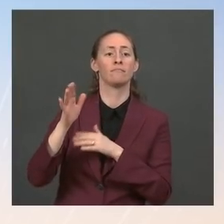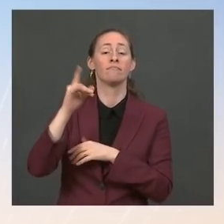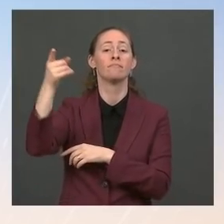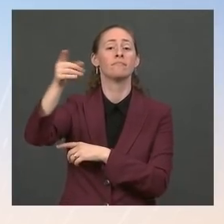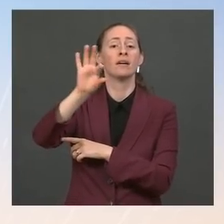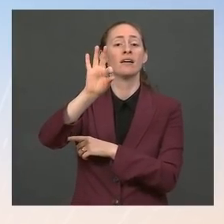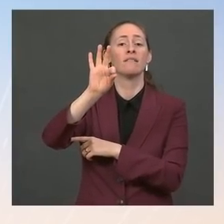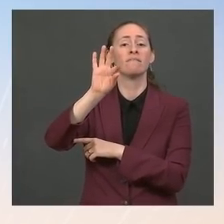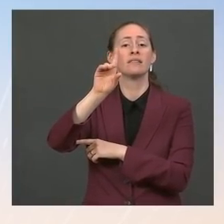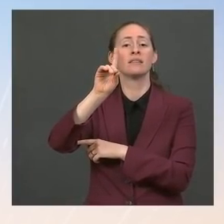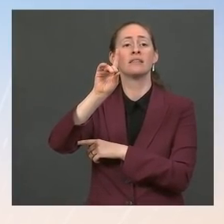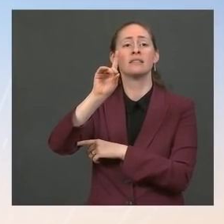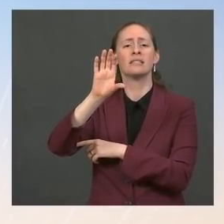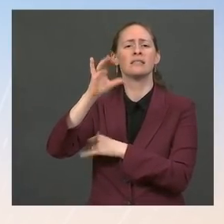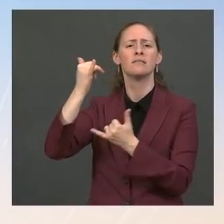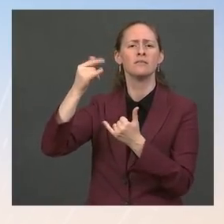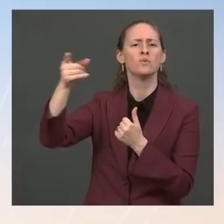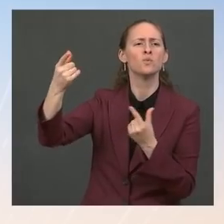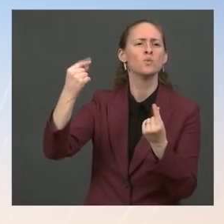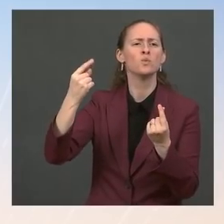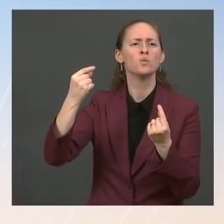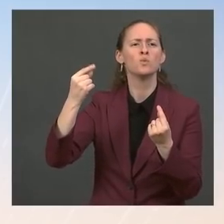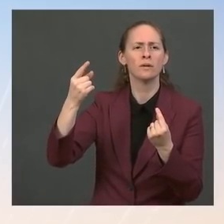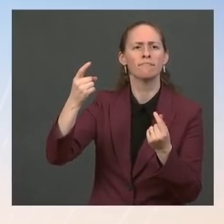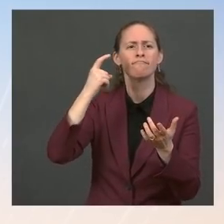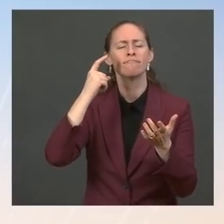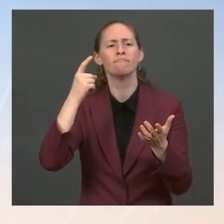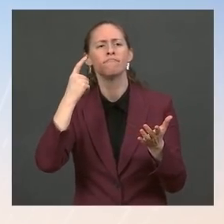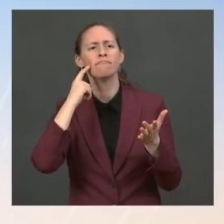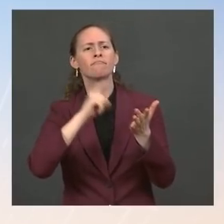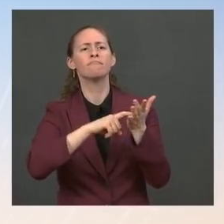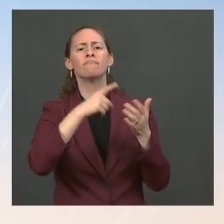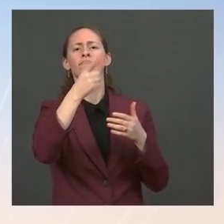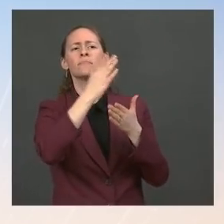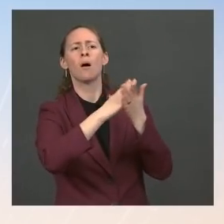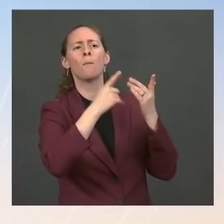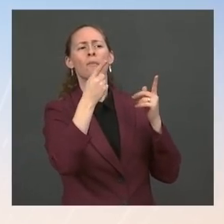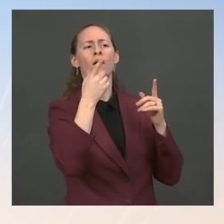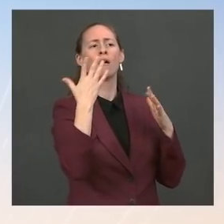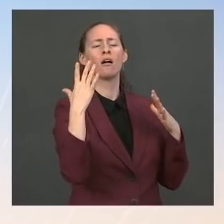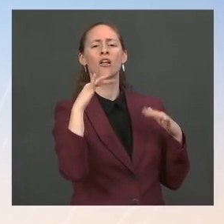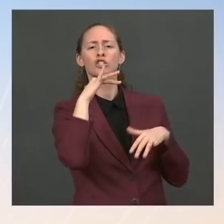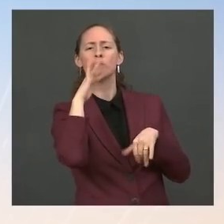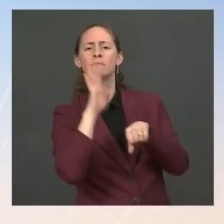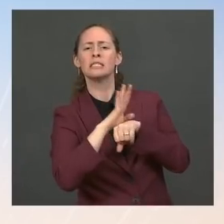something we've seen and we have concerns has been an issue over the past few months as the availability and supply of oil